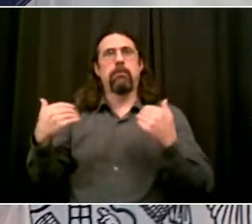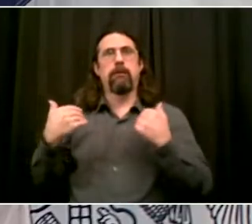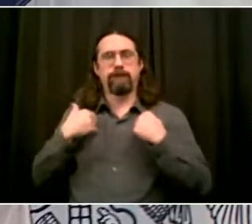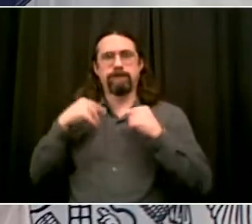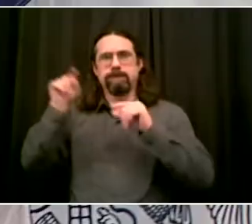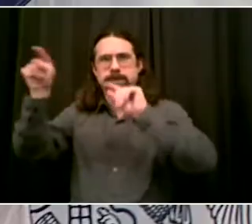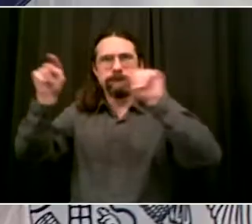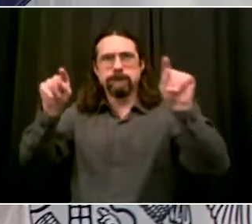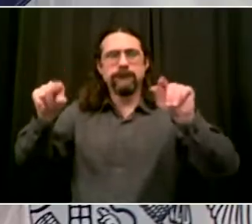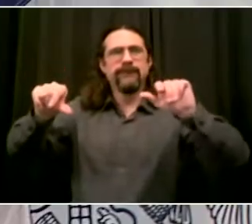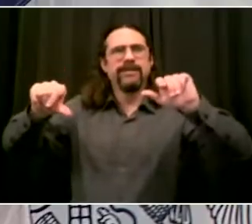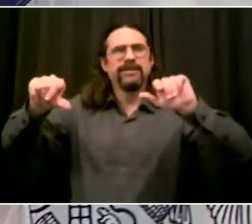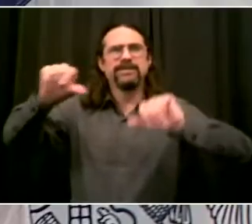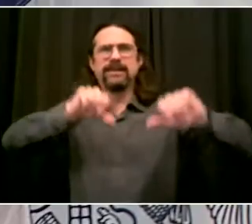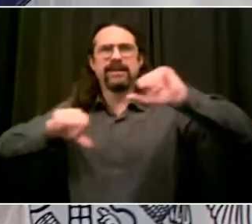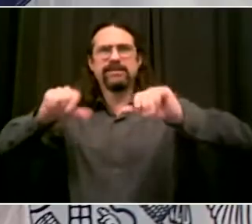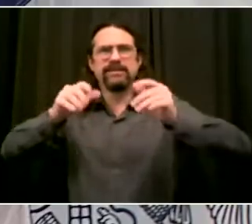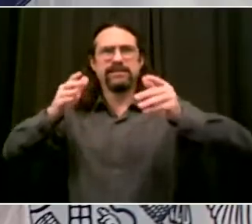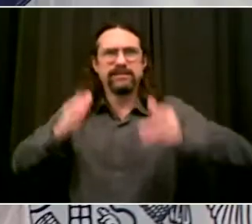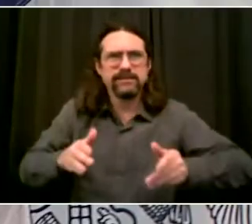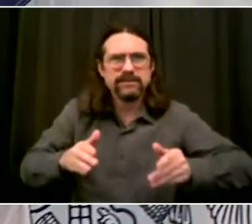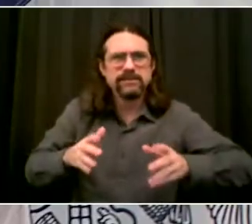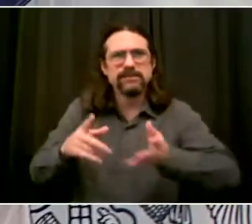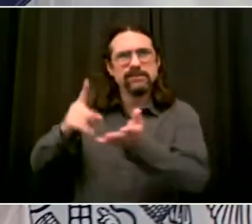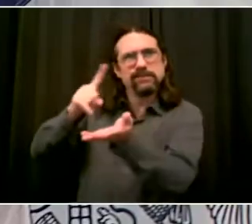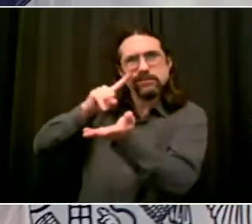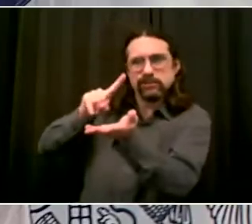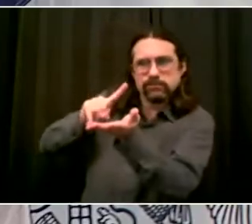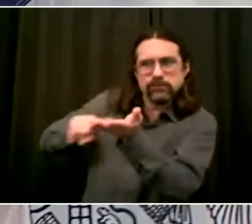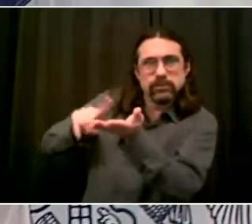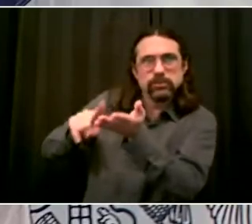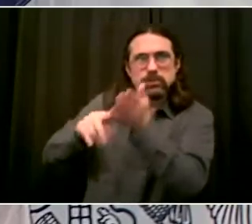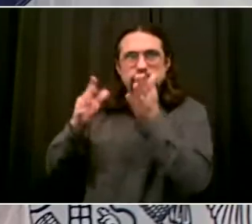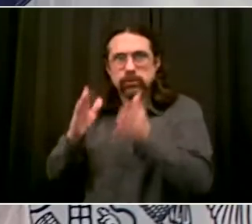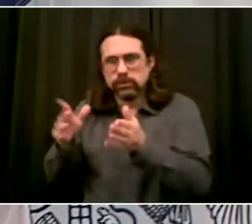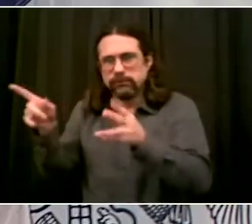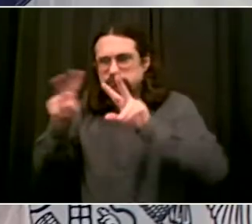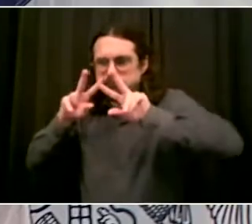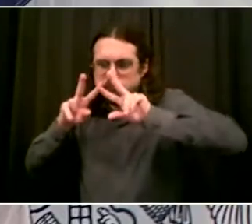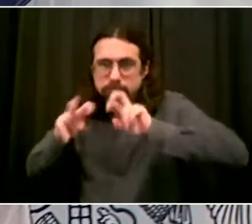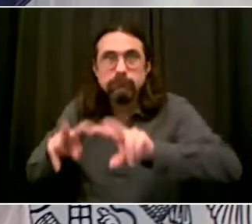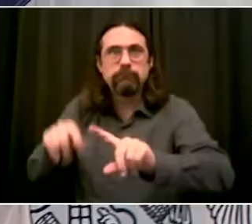INVESTIGATORS WORKING ON THE